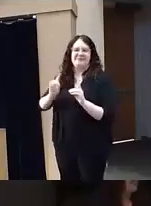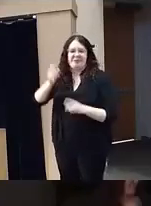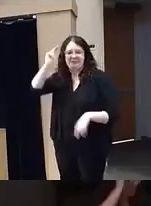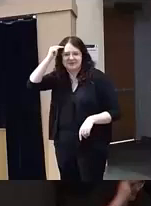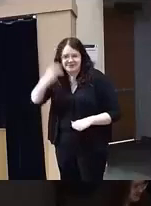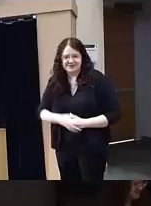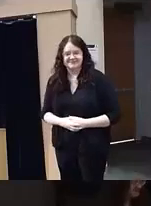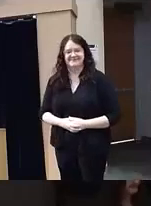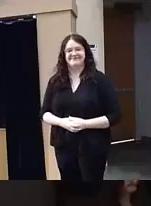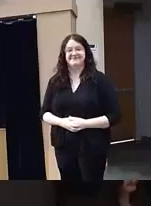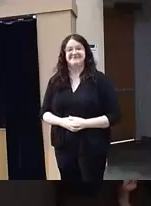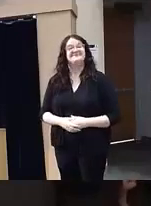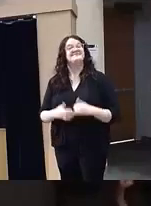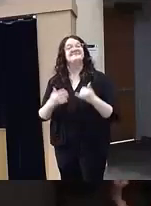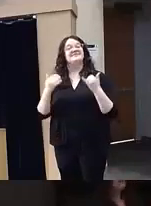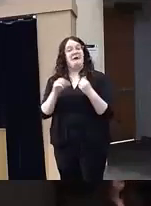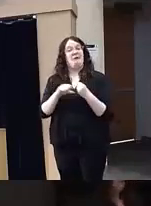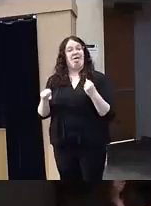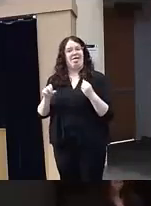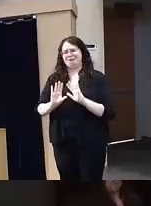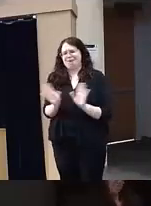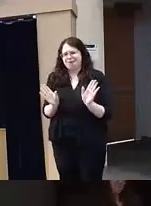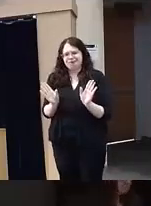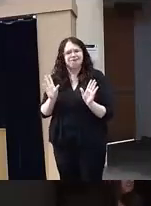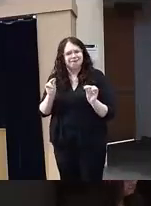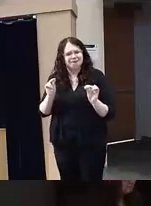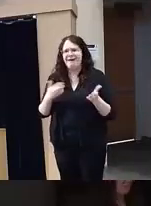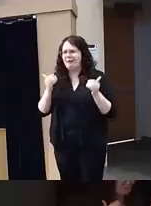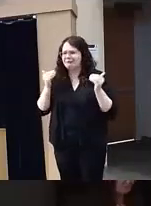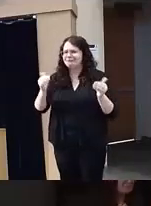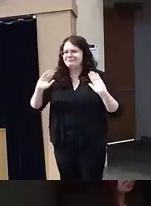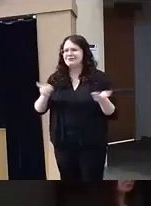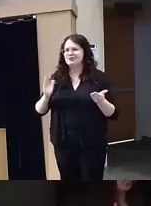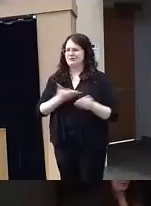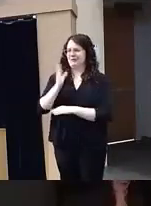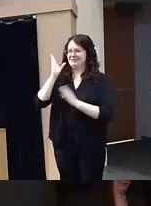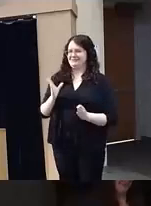without further Ado I would love to introduce our speaker for today uh he probably is familiar